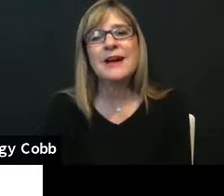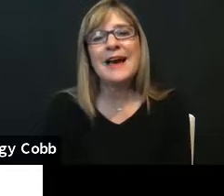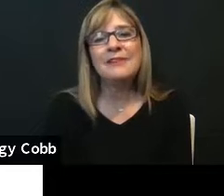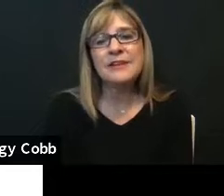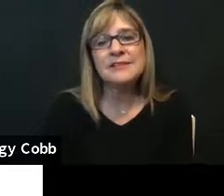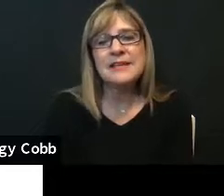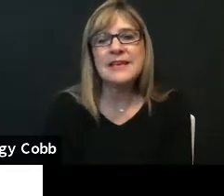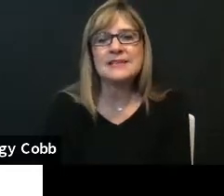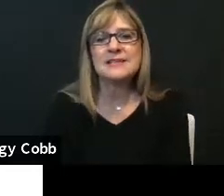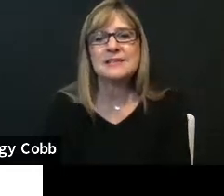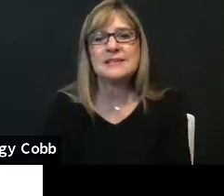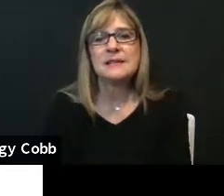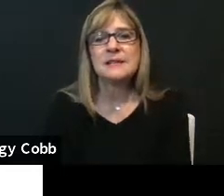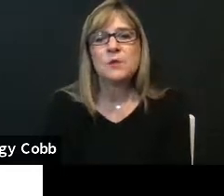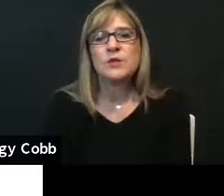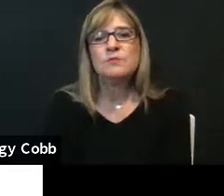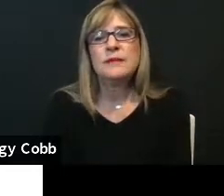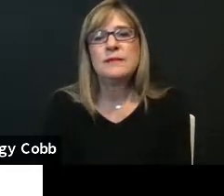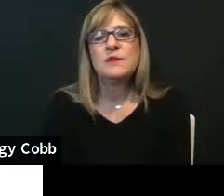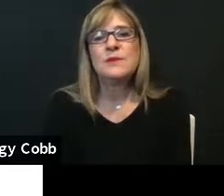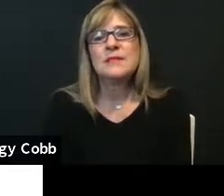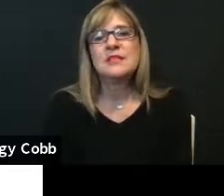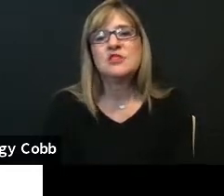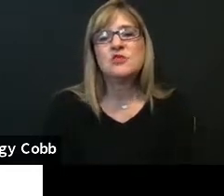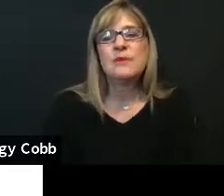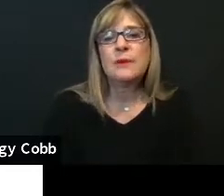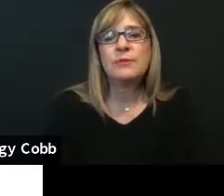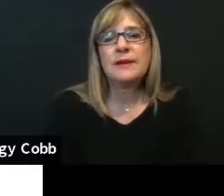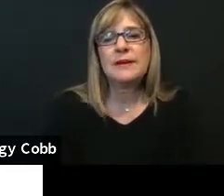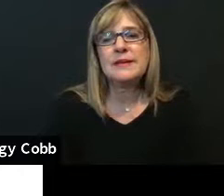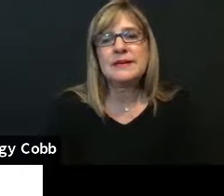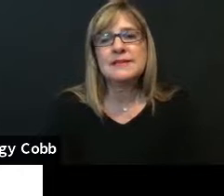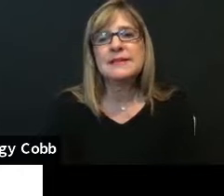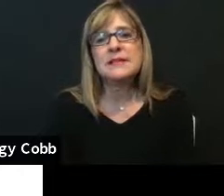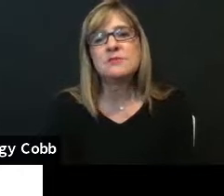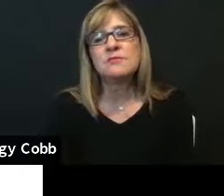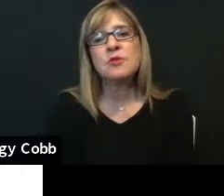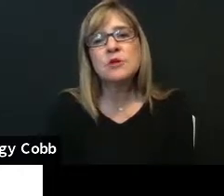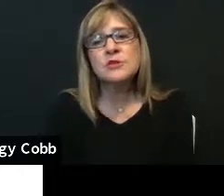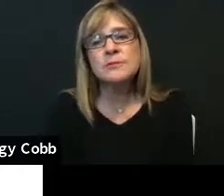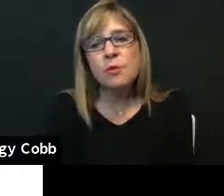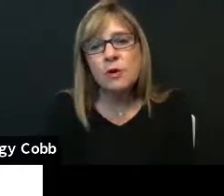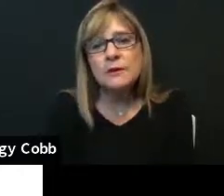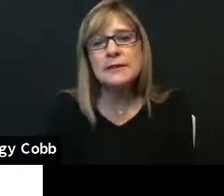for advocacy cases, which meant there was an issue that we recognized needed more support